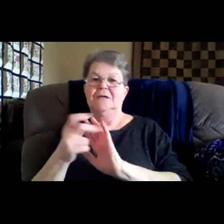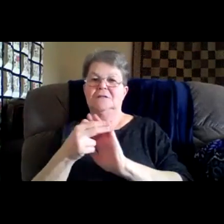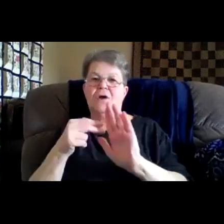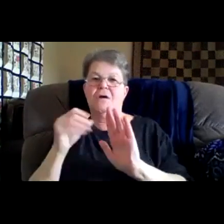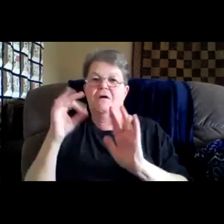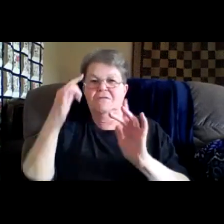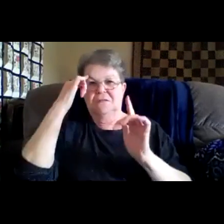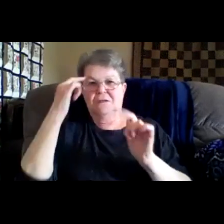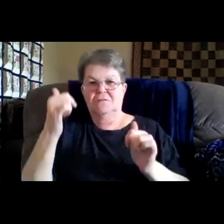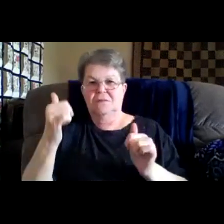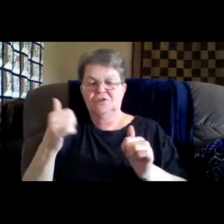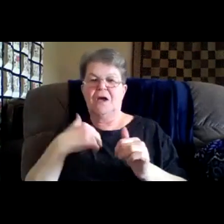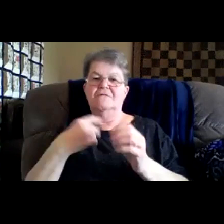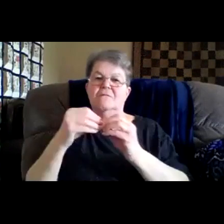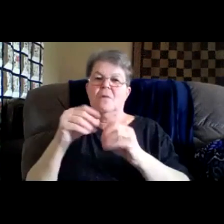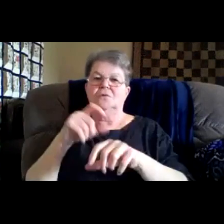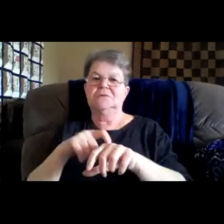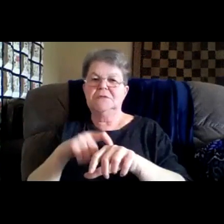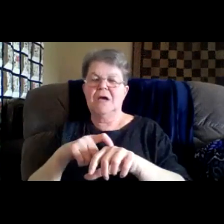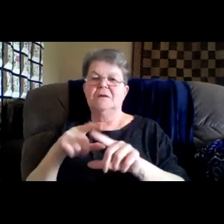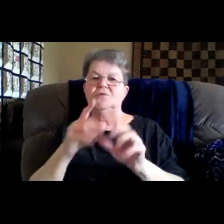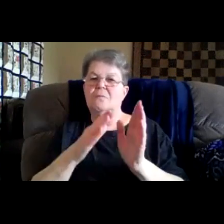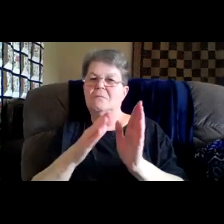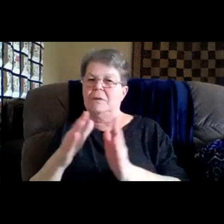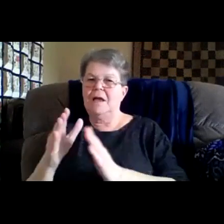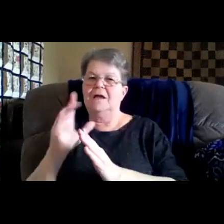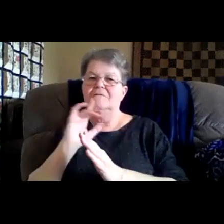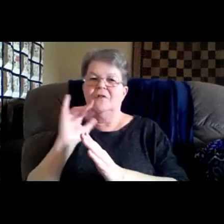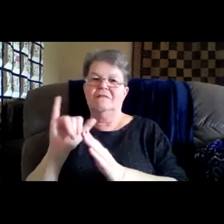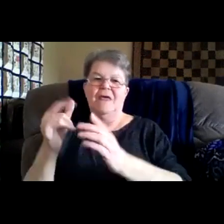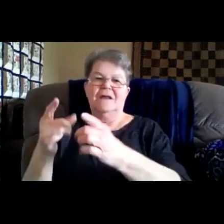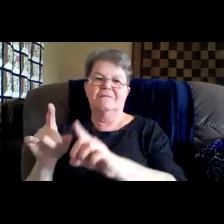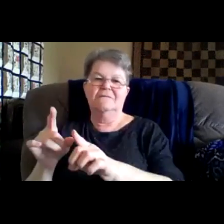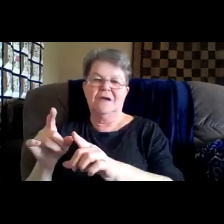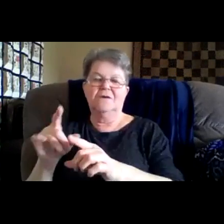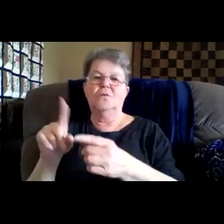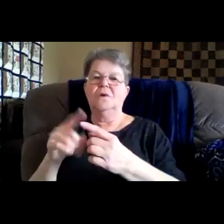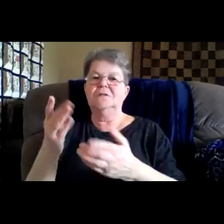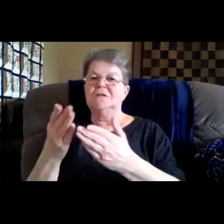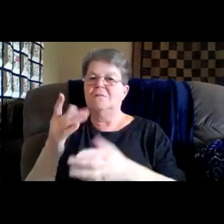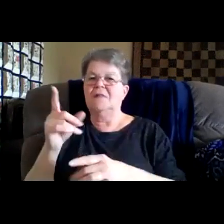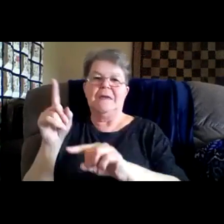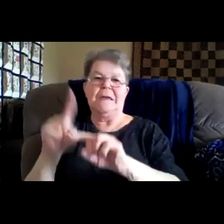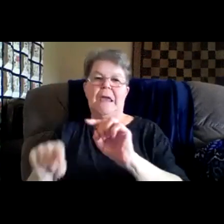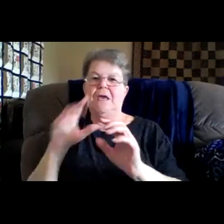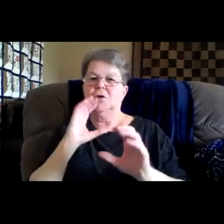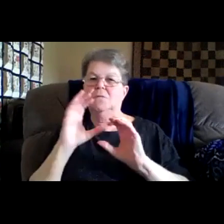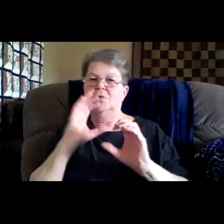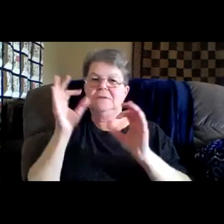and we have more time to do advanced planning to plan for that event, in which someone might not be able to communicate a decision anymore.